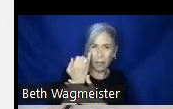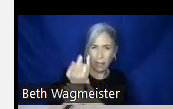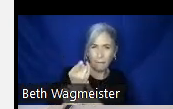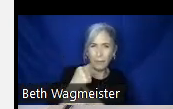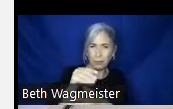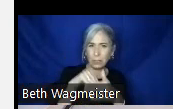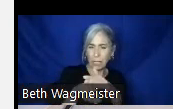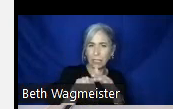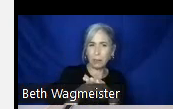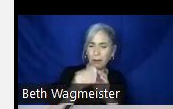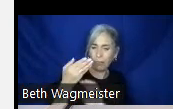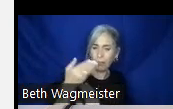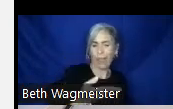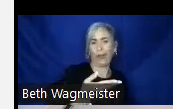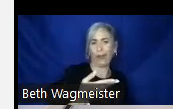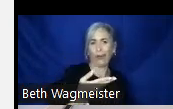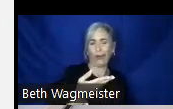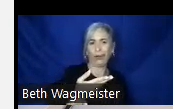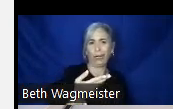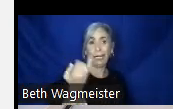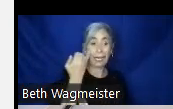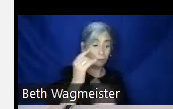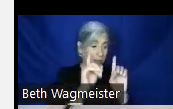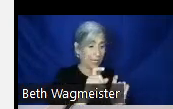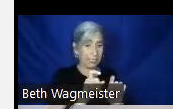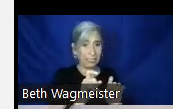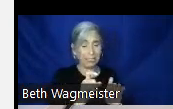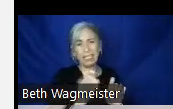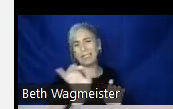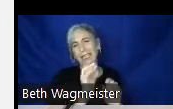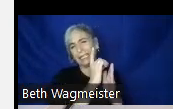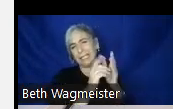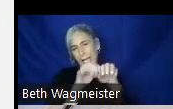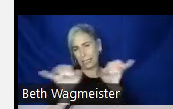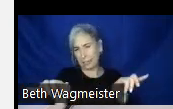accessibility there. If that has been tested, it is like a design system, in a way. That is